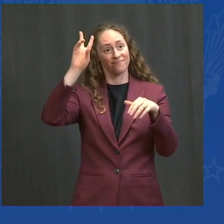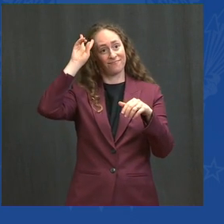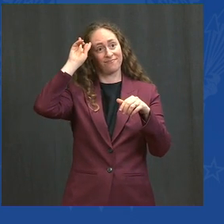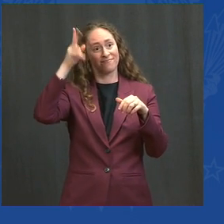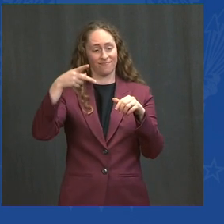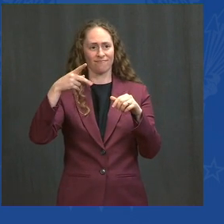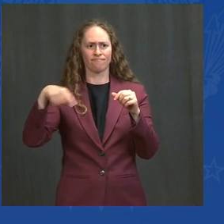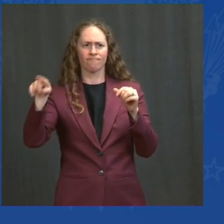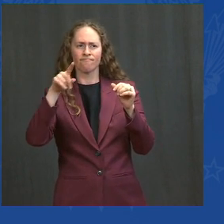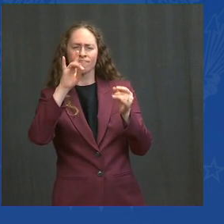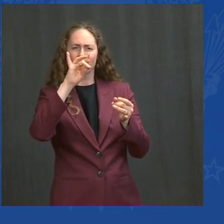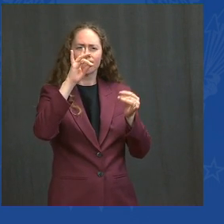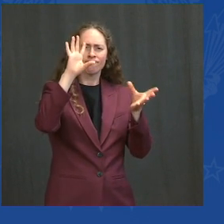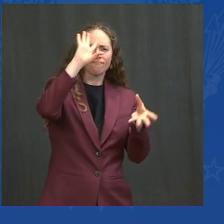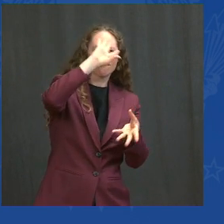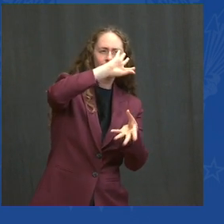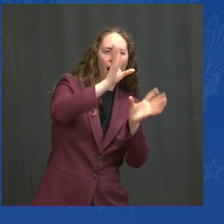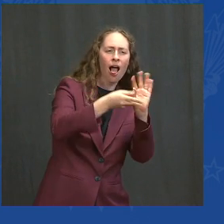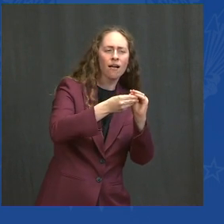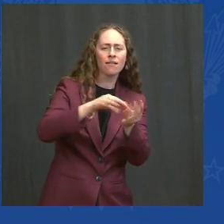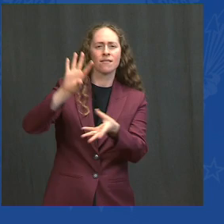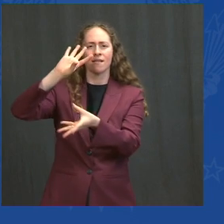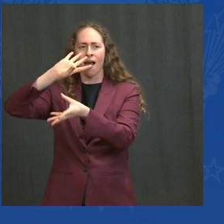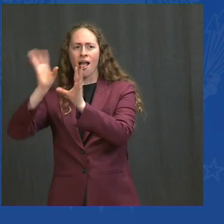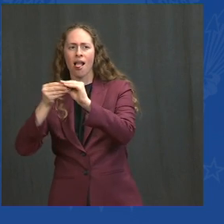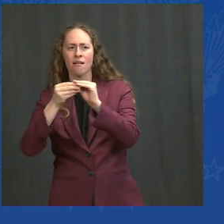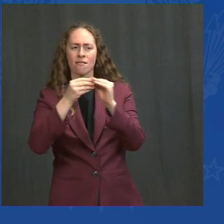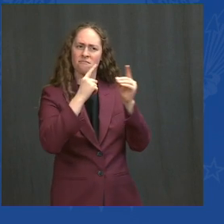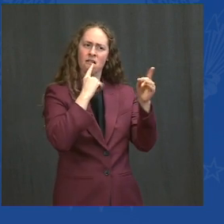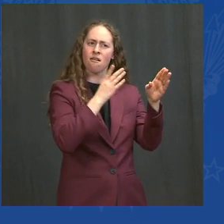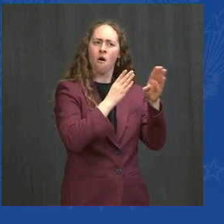or 1.7 million miles on Air Force planes.